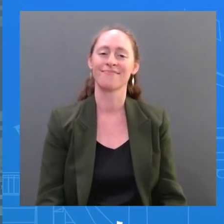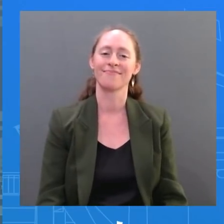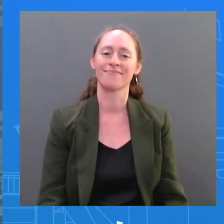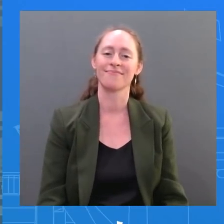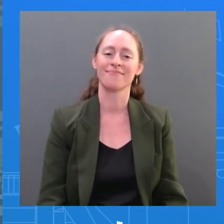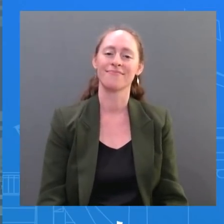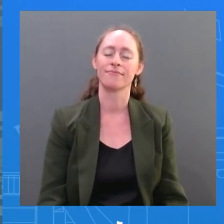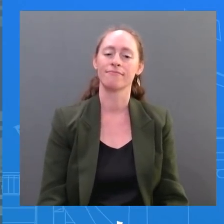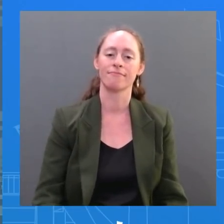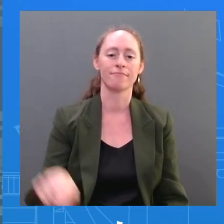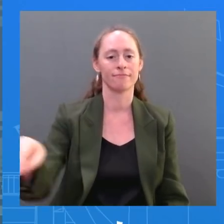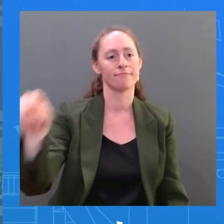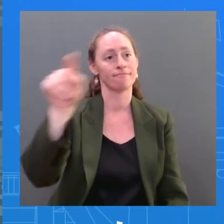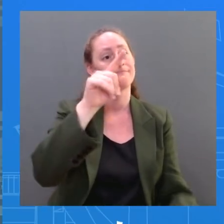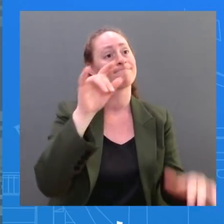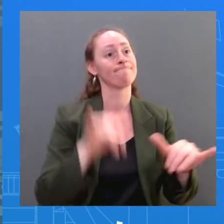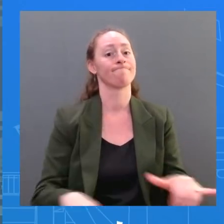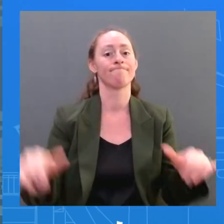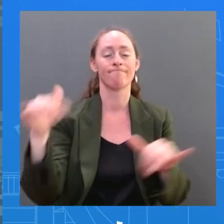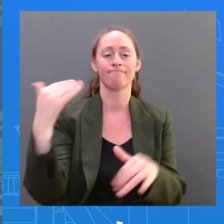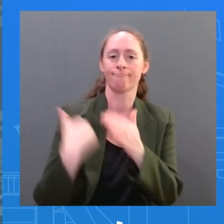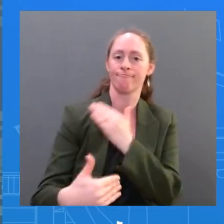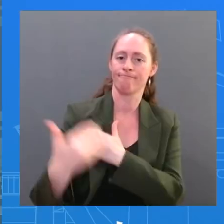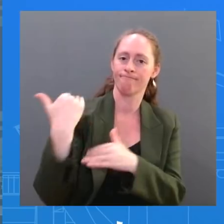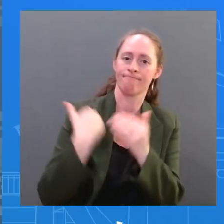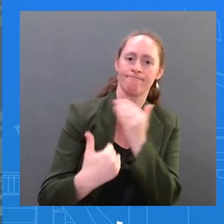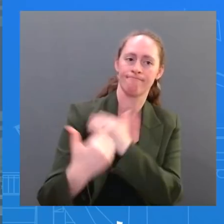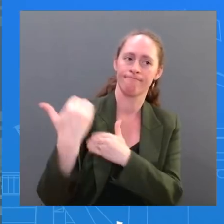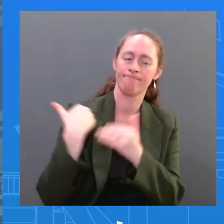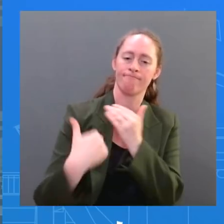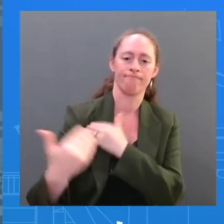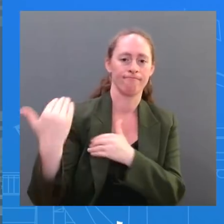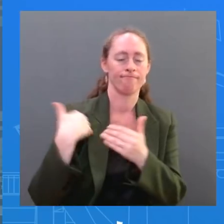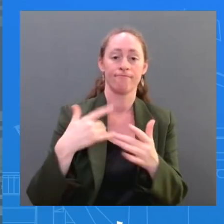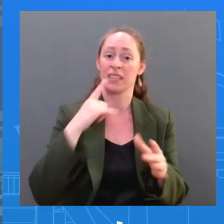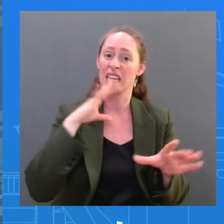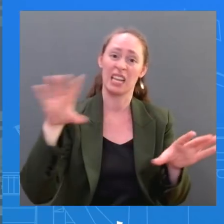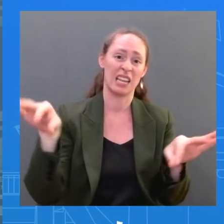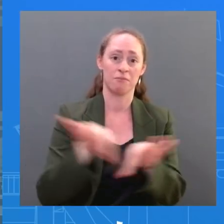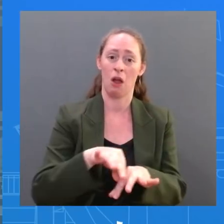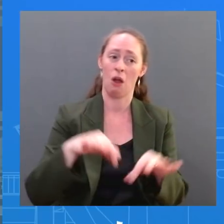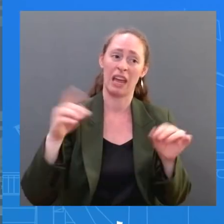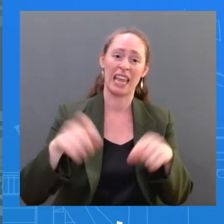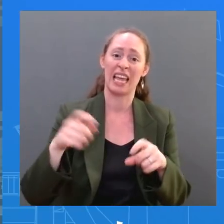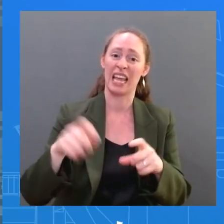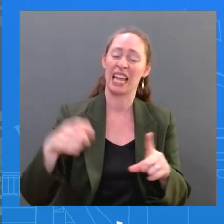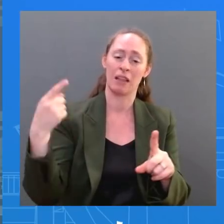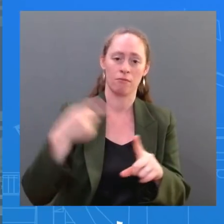is the importance of connecting them to each other, creating a network so that they can learn from each other.